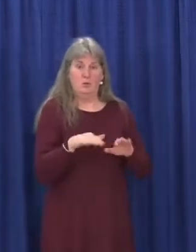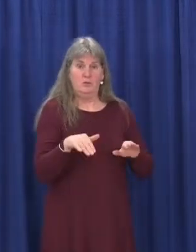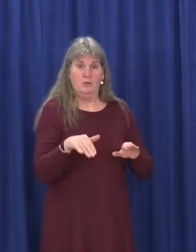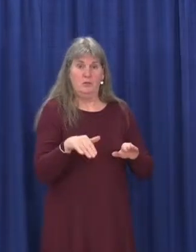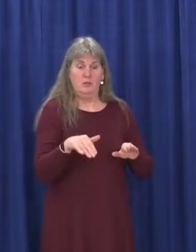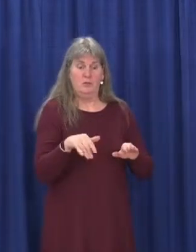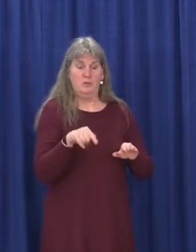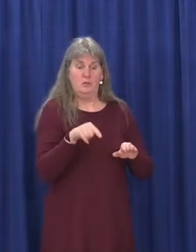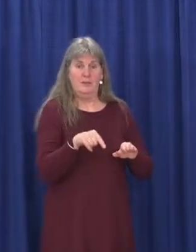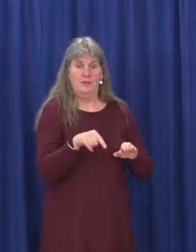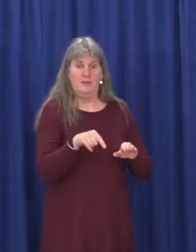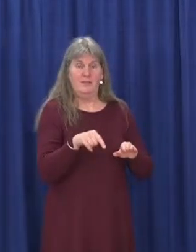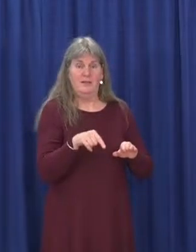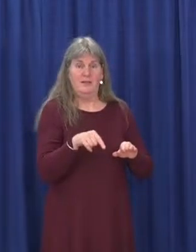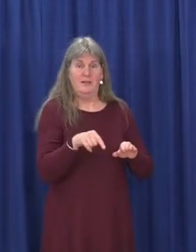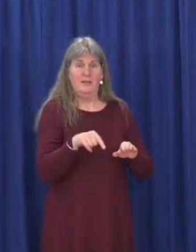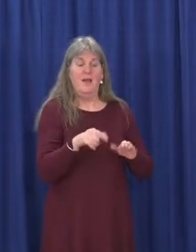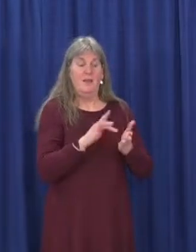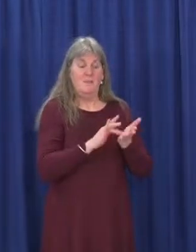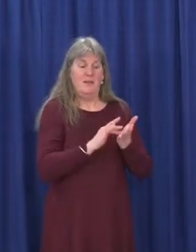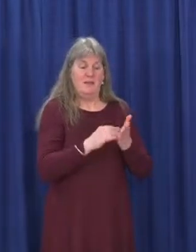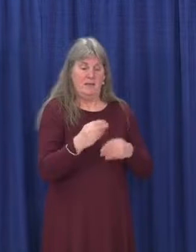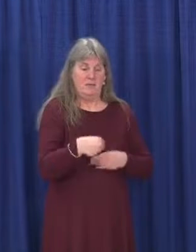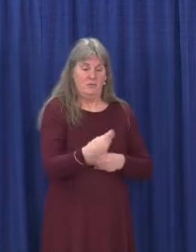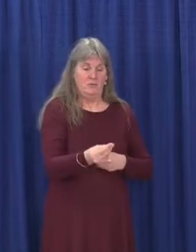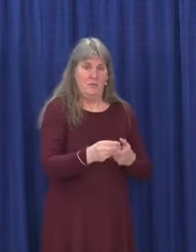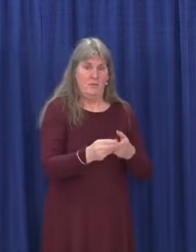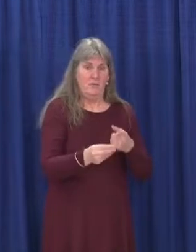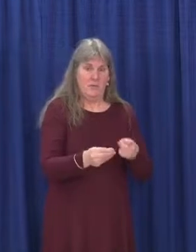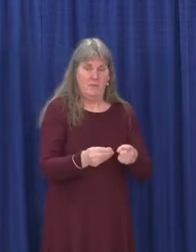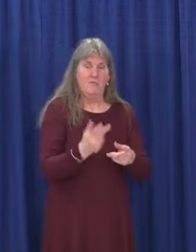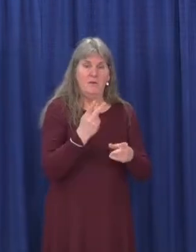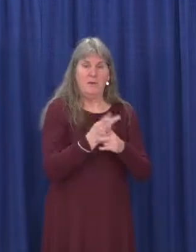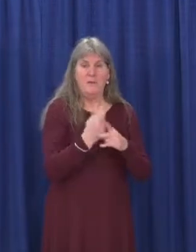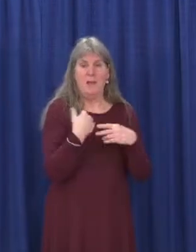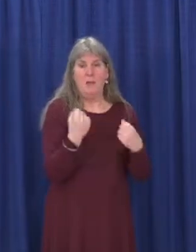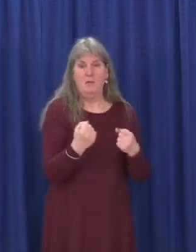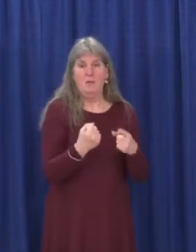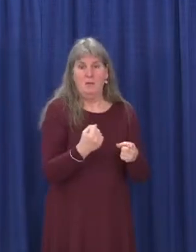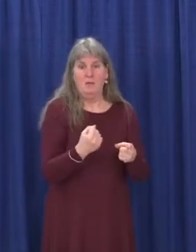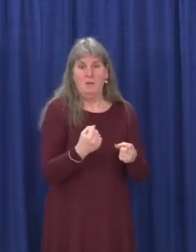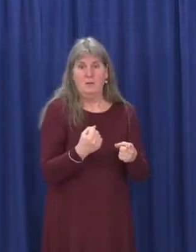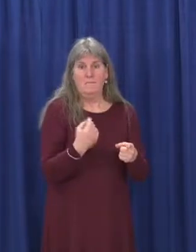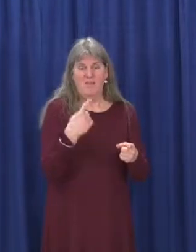who have received this medicine to help them stay healthy at this time.